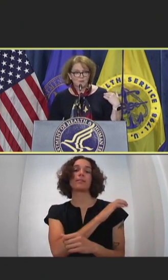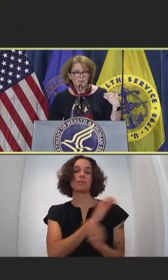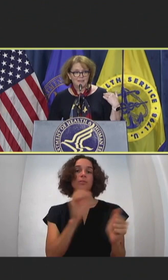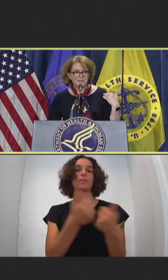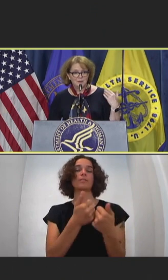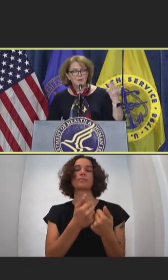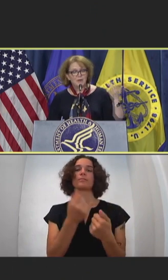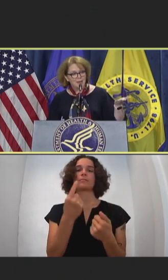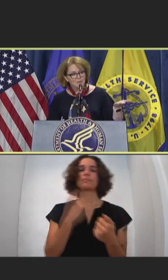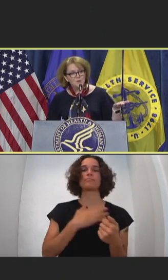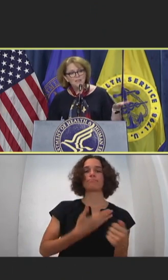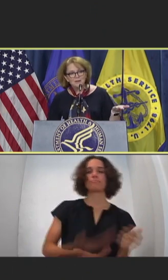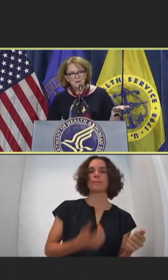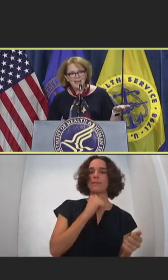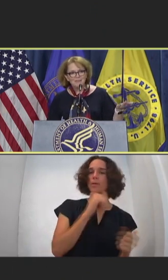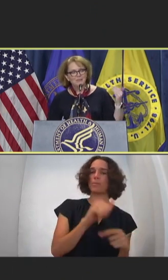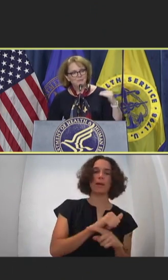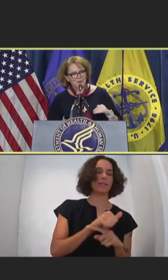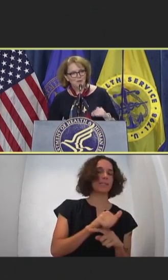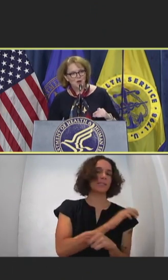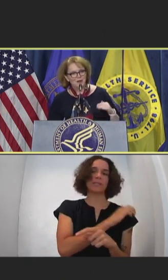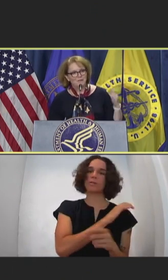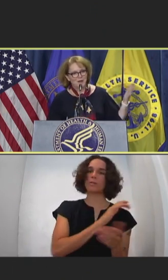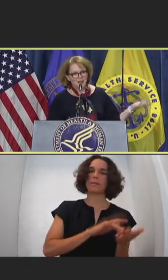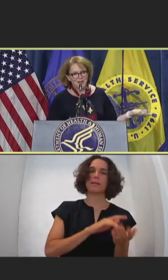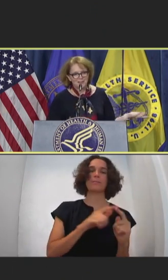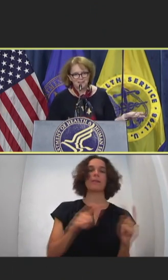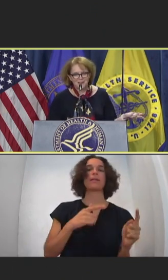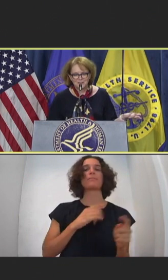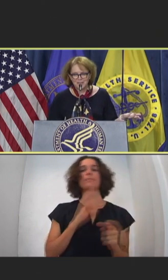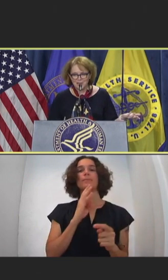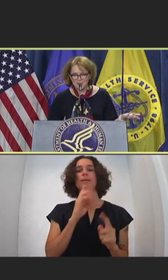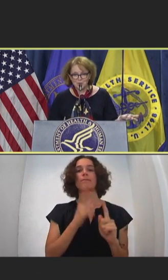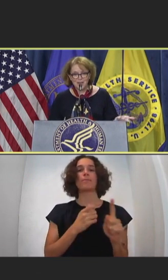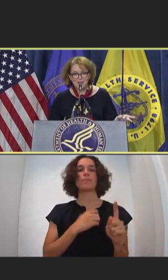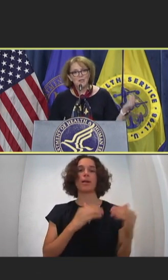medicine. But I am speaking on behalf of -- in part -- of my colleague, Dr. Cammy Graham,